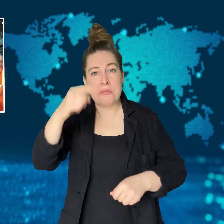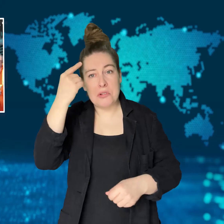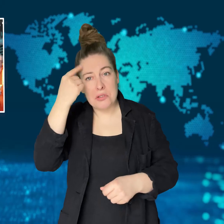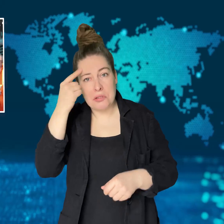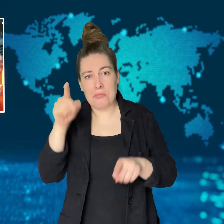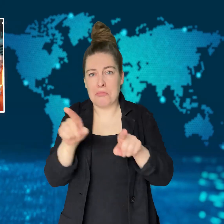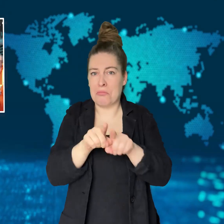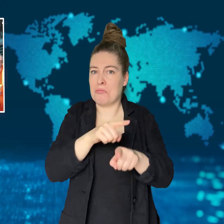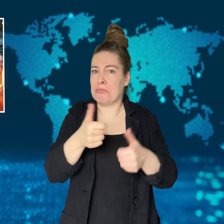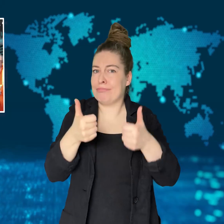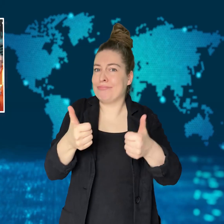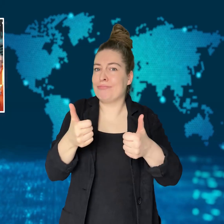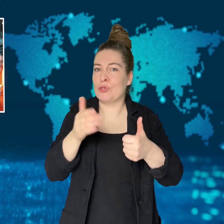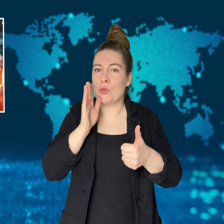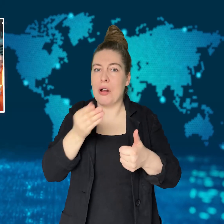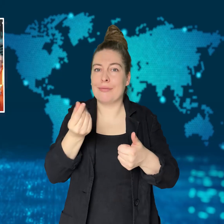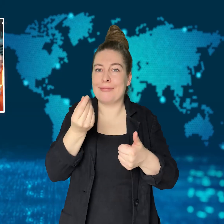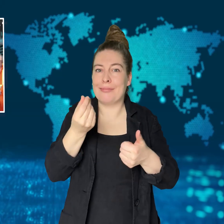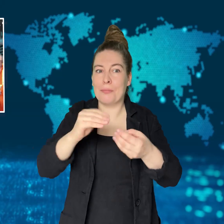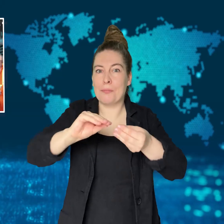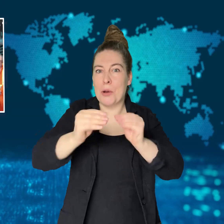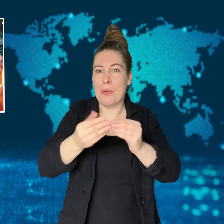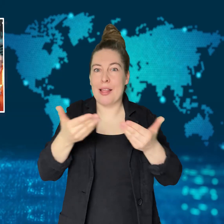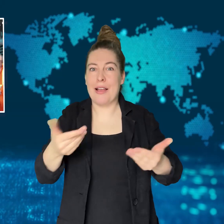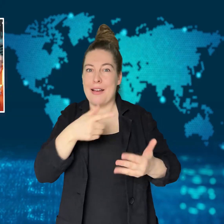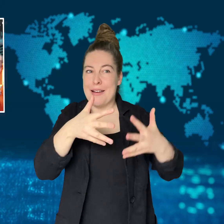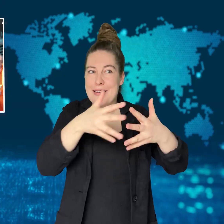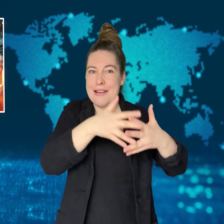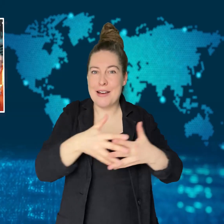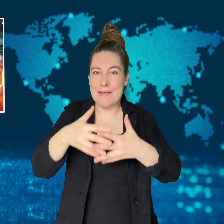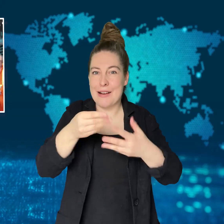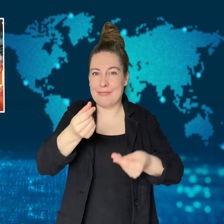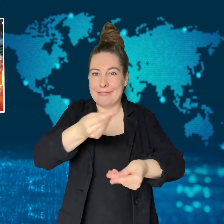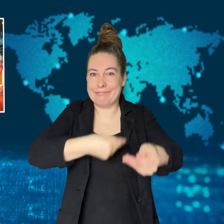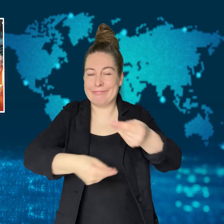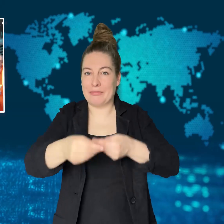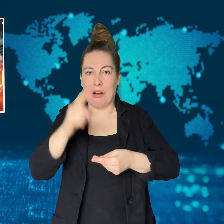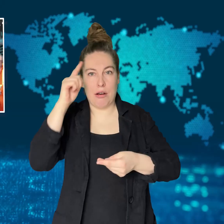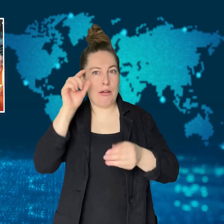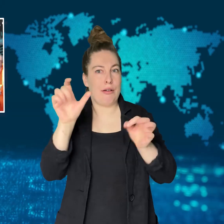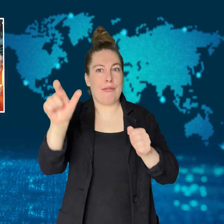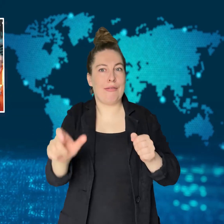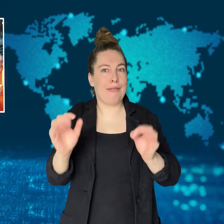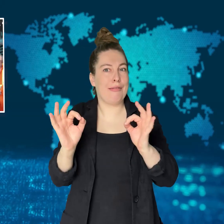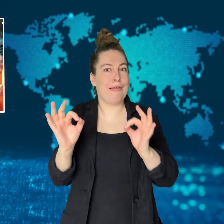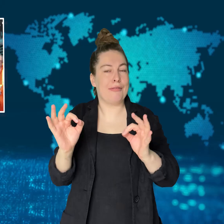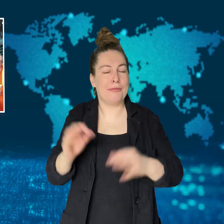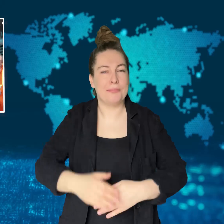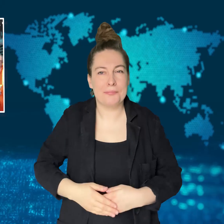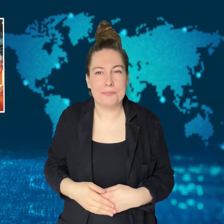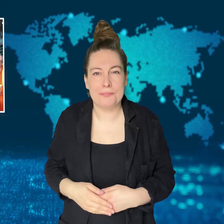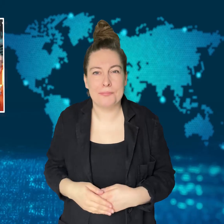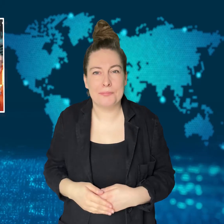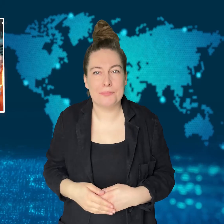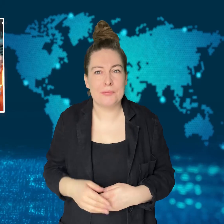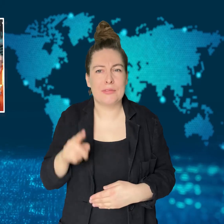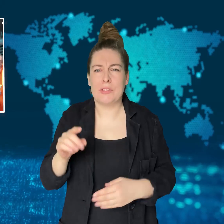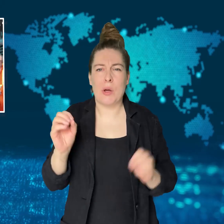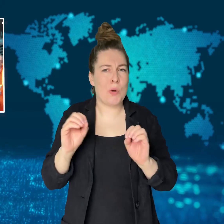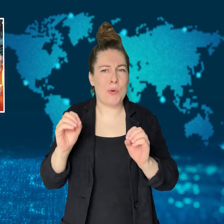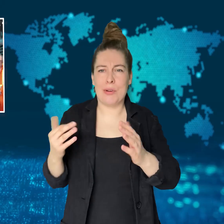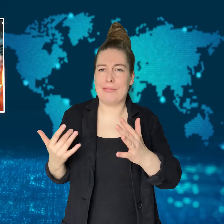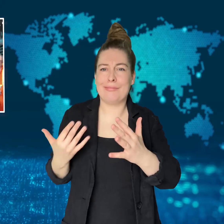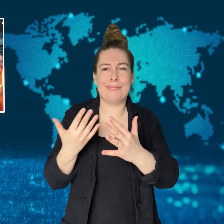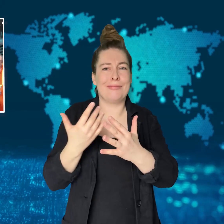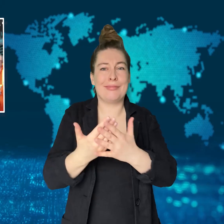he will pitch himself as better prepared to take on the trade war.